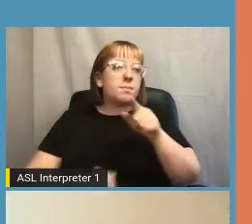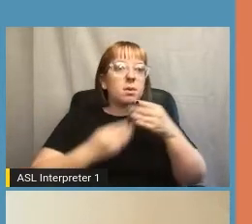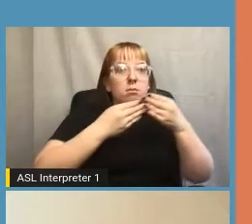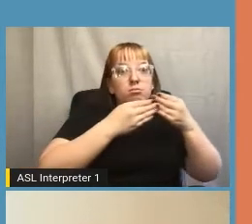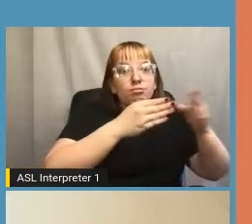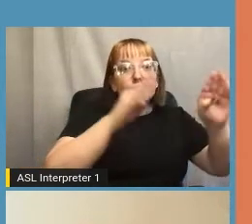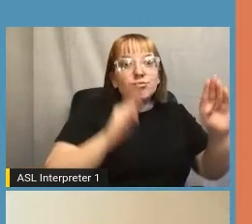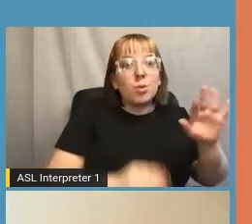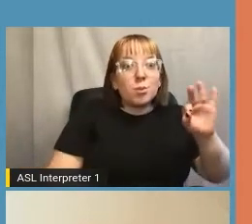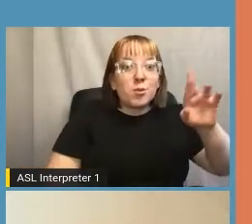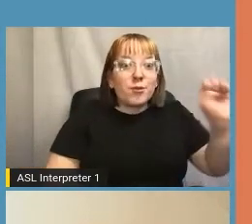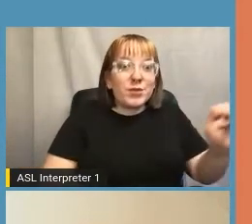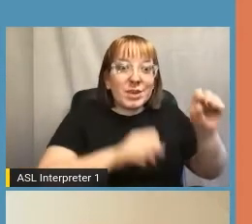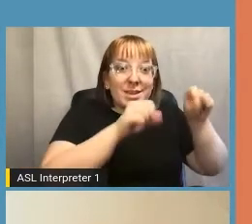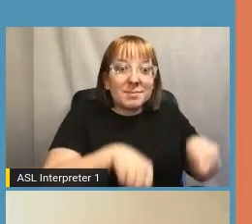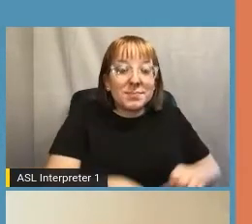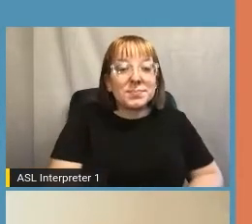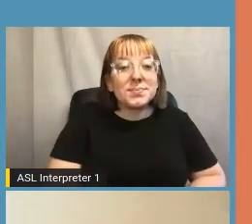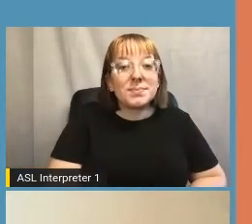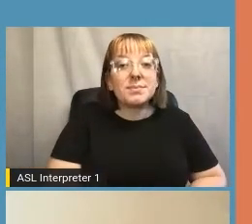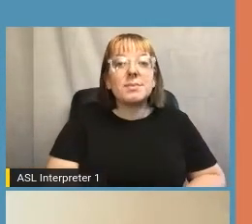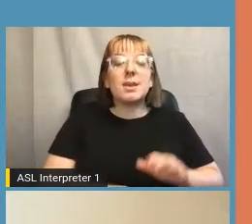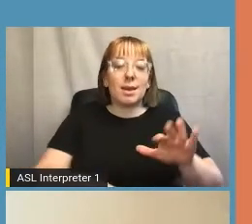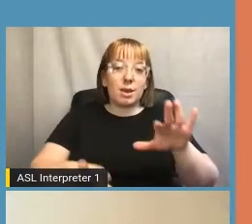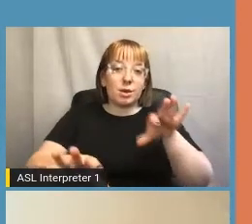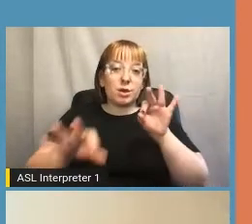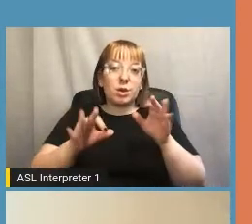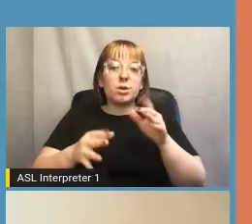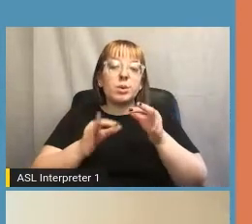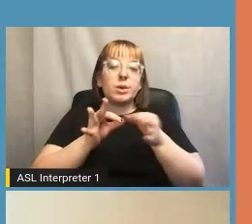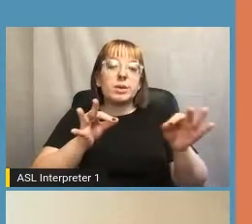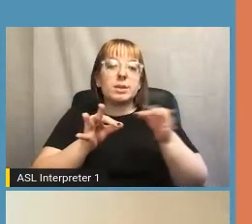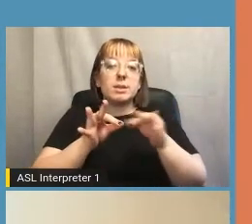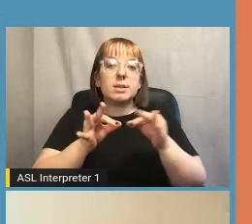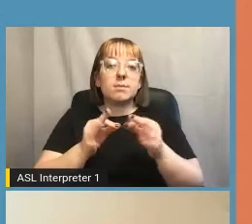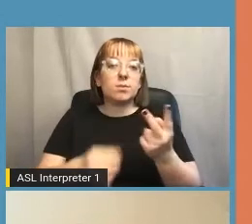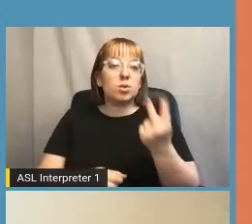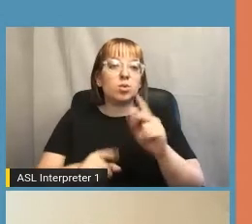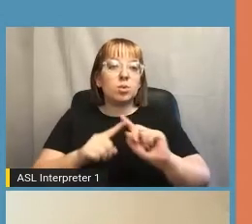um the curatorial statement is in each space we had two different and exhibition spaces